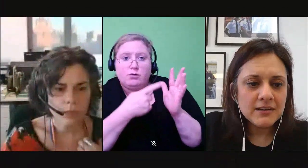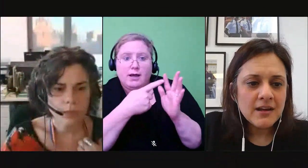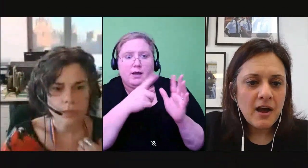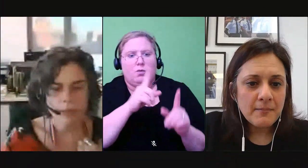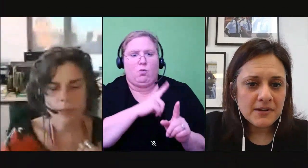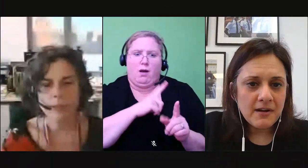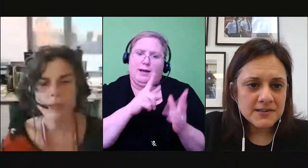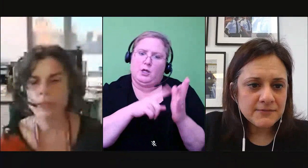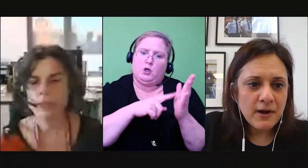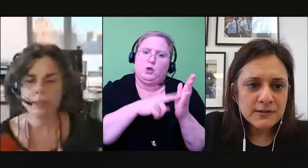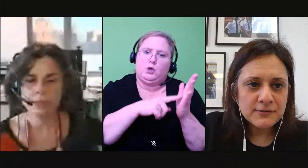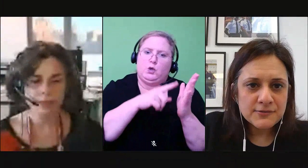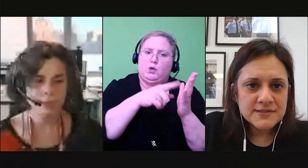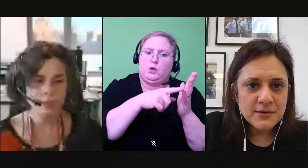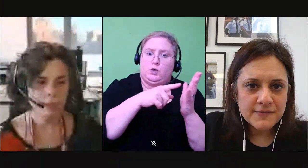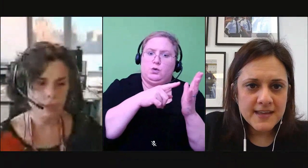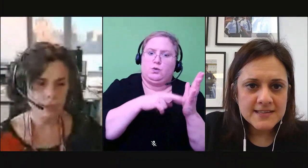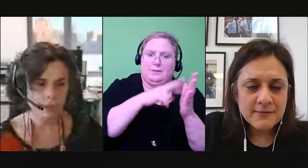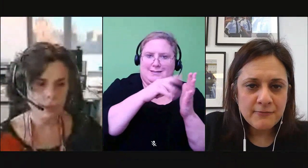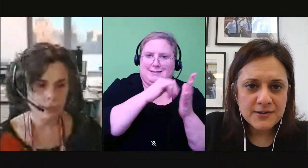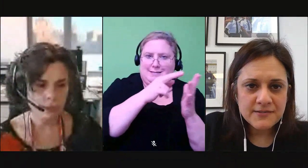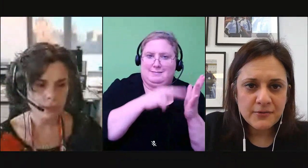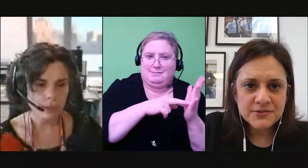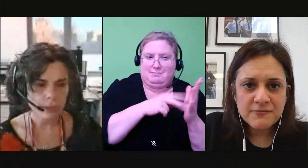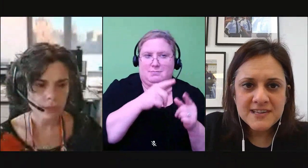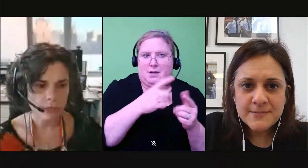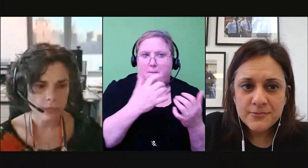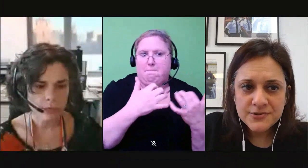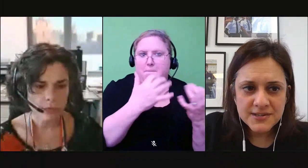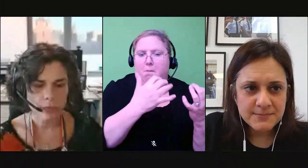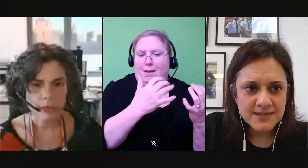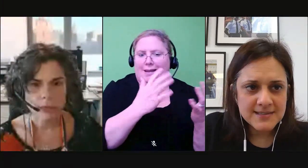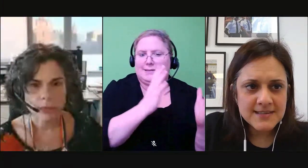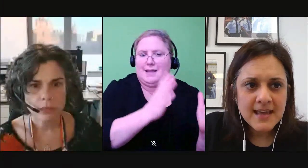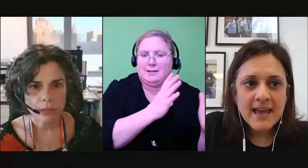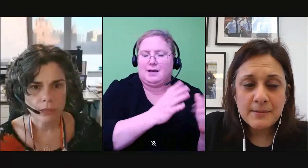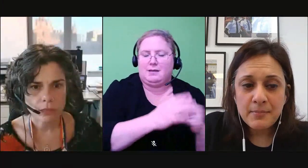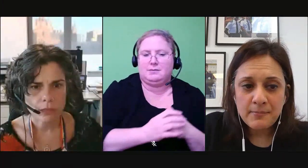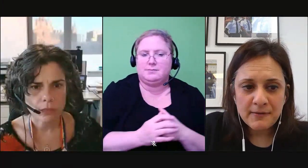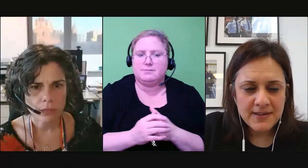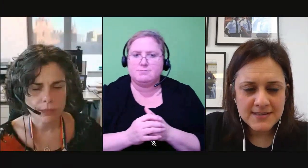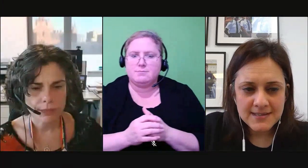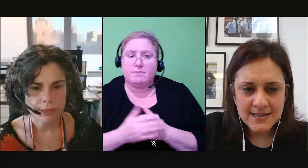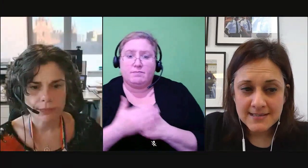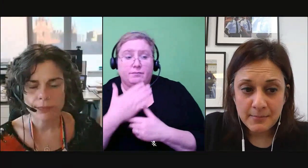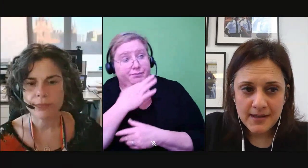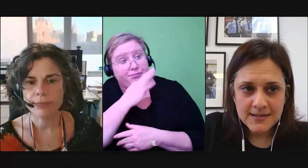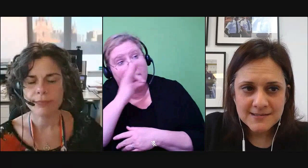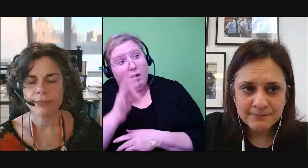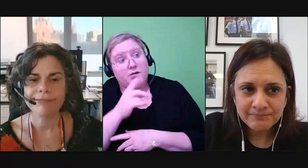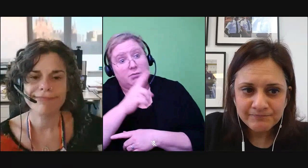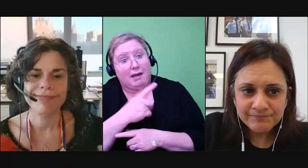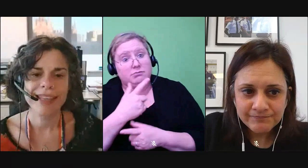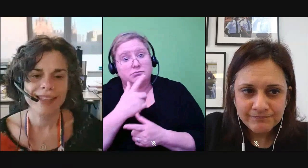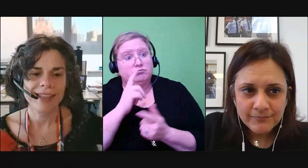union. I'm going to ask for her thoughts on this first of all. So reasonable adjustments in a public-facing setting, please.